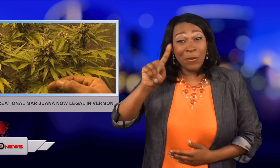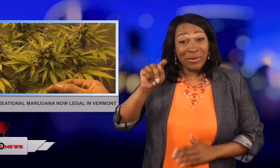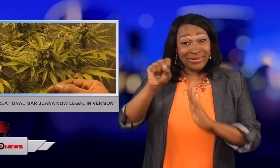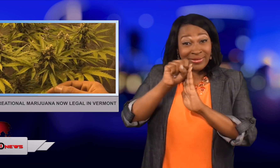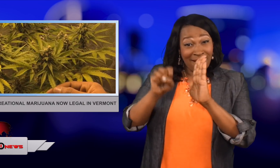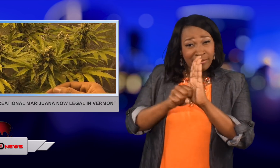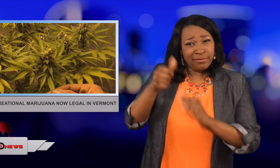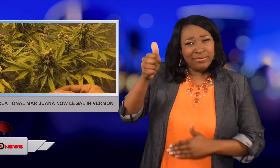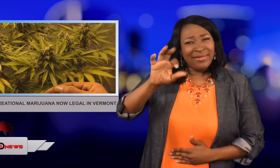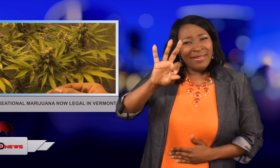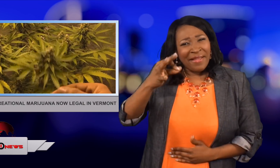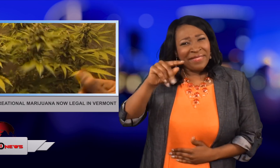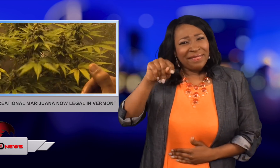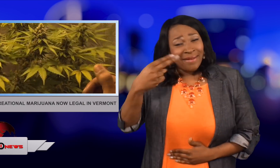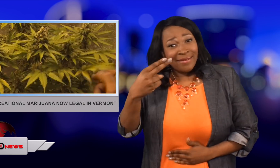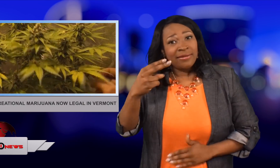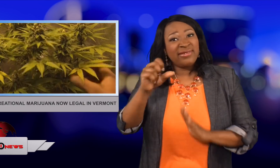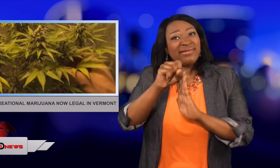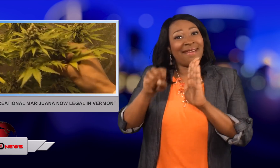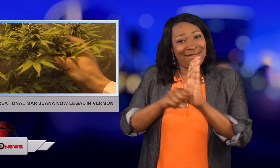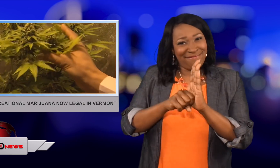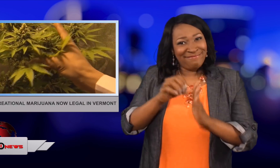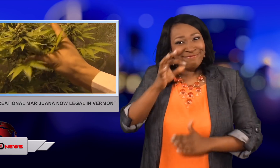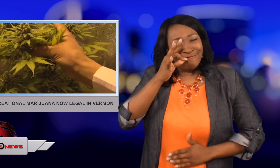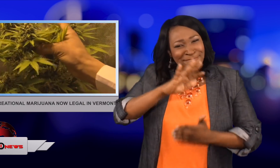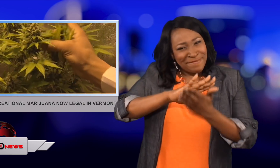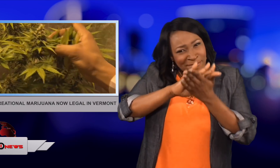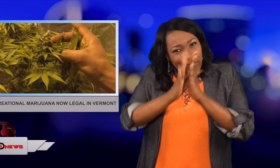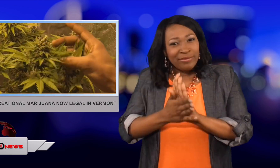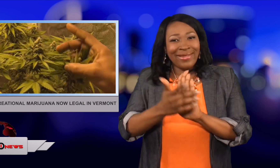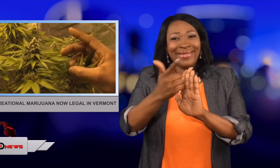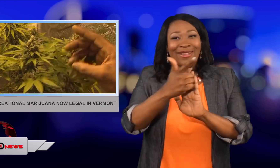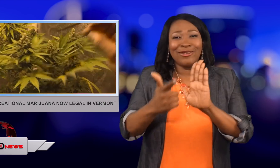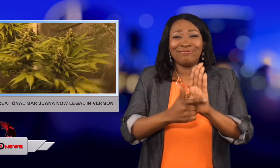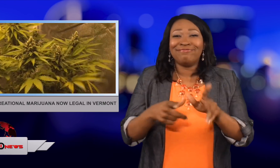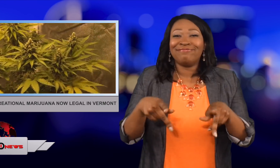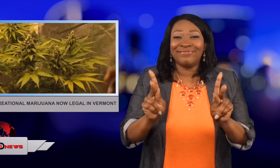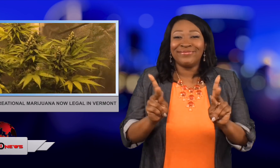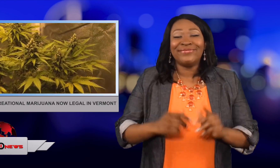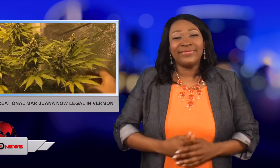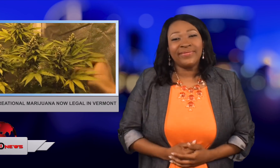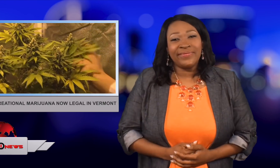Vermont is the ninth state to legalize marijuana.